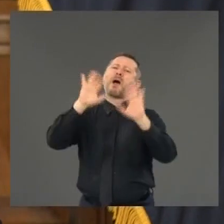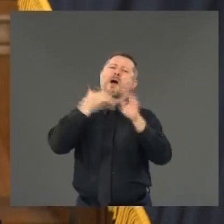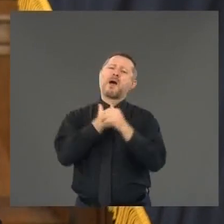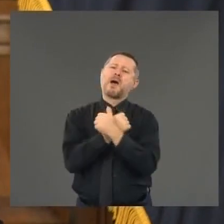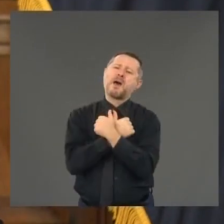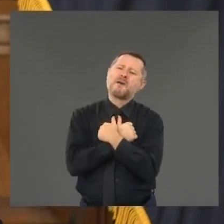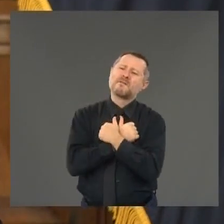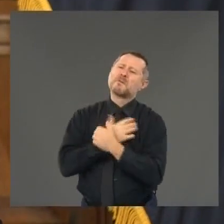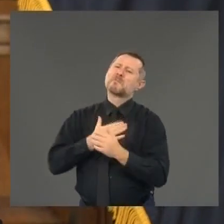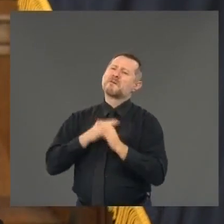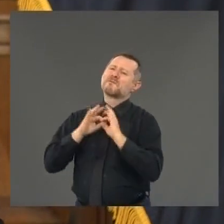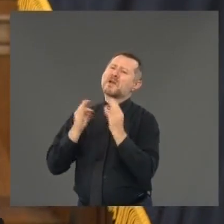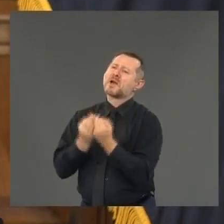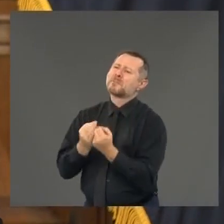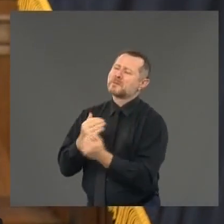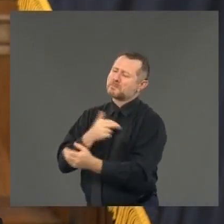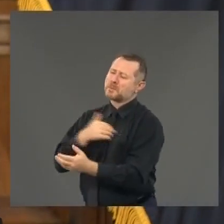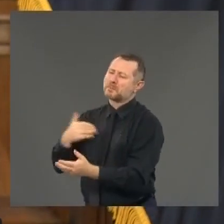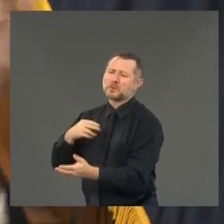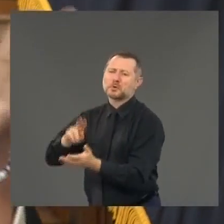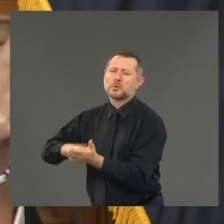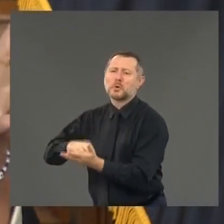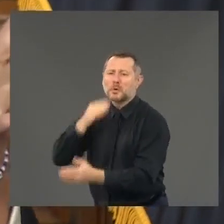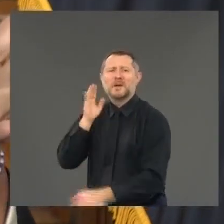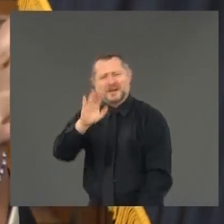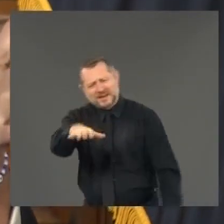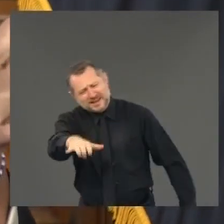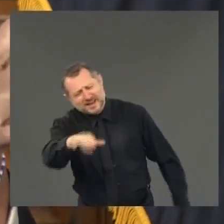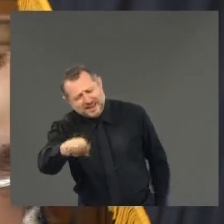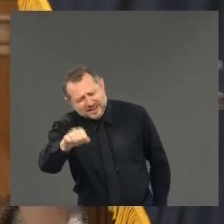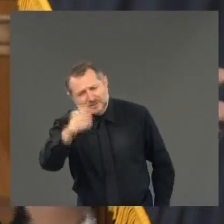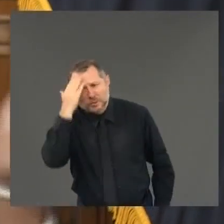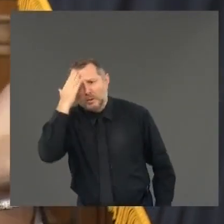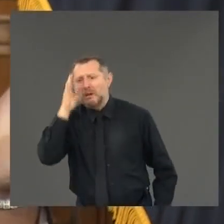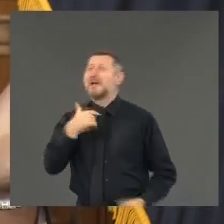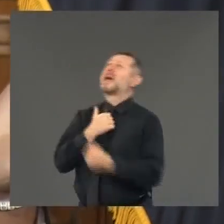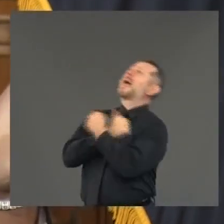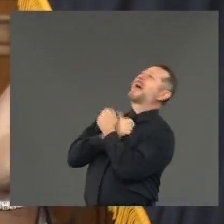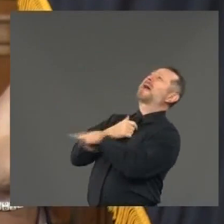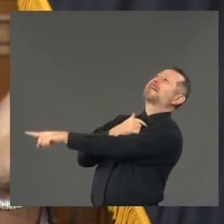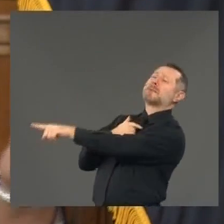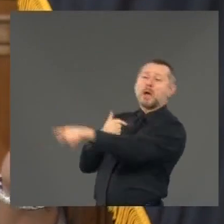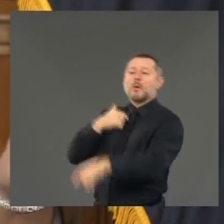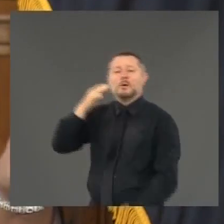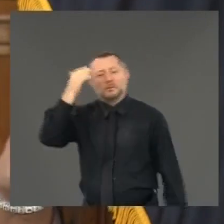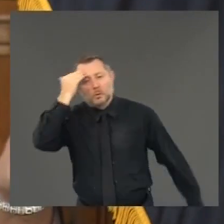NURSING HOME. OKAY. YES. I MISS THEM.